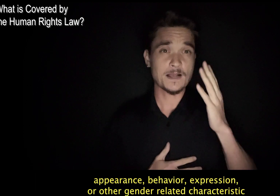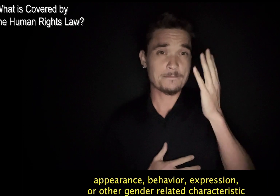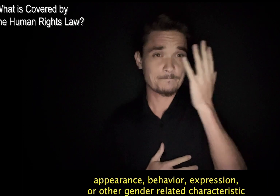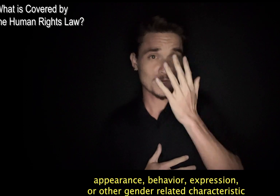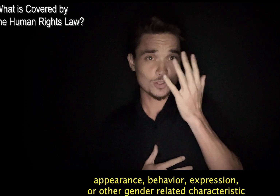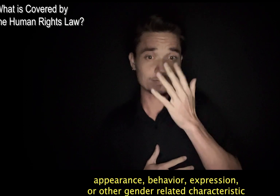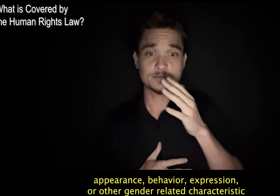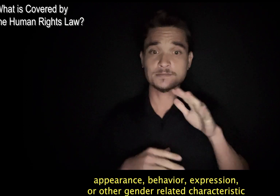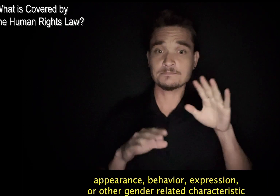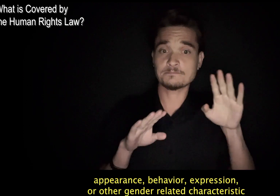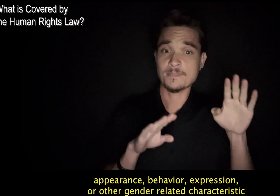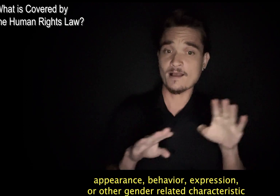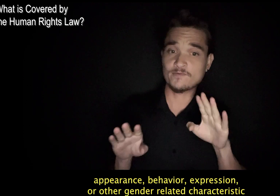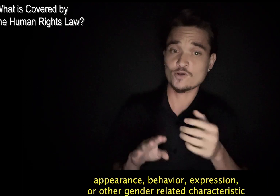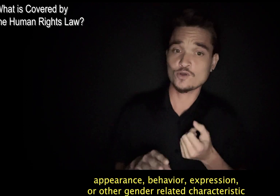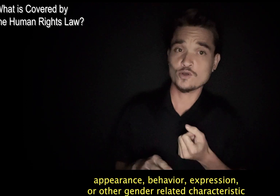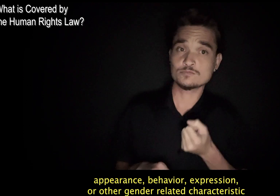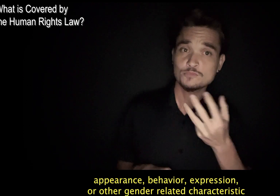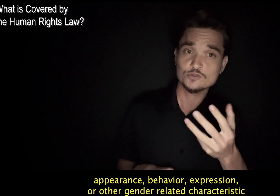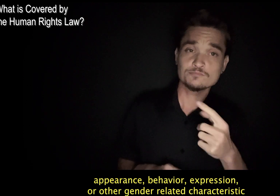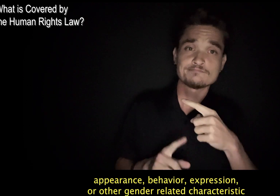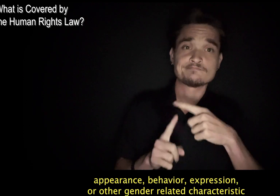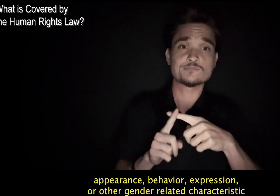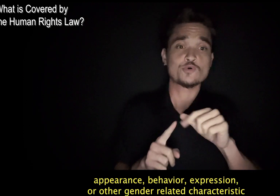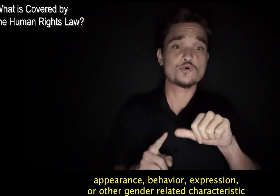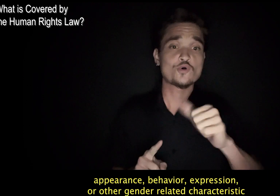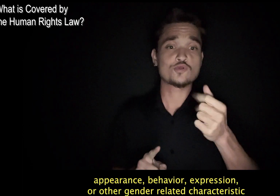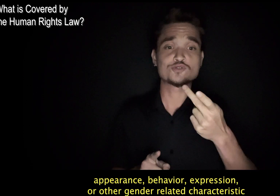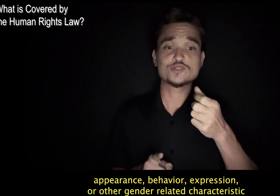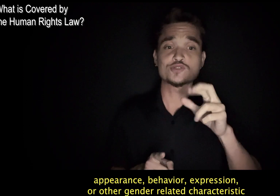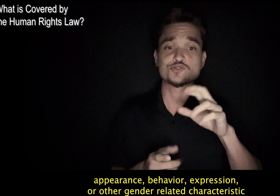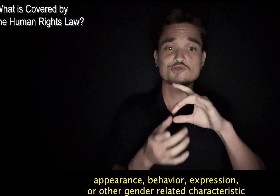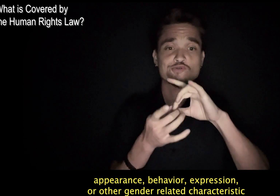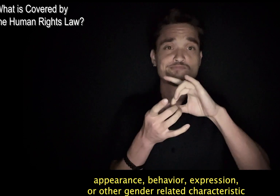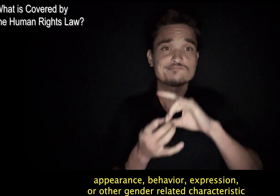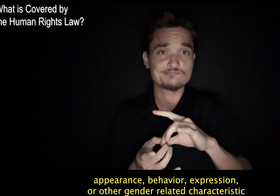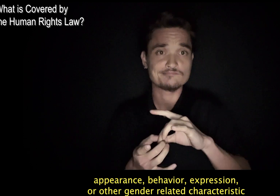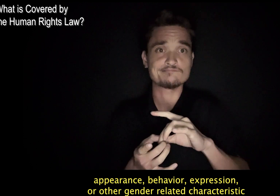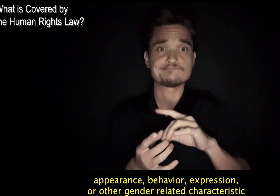appearance, behavior, expression, or other gender related characteristic